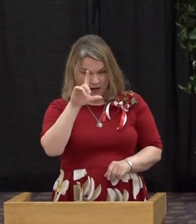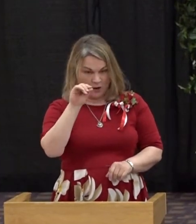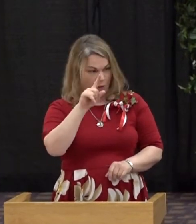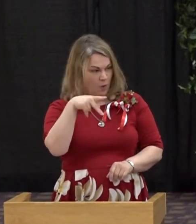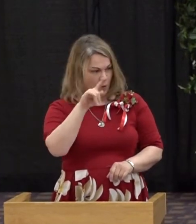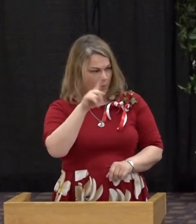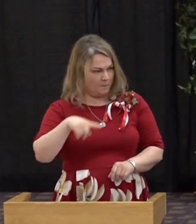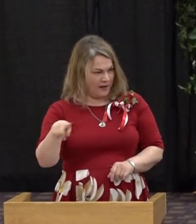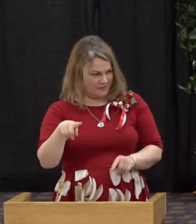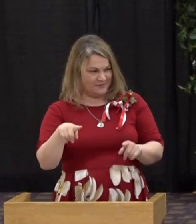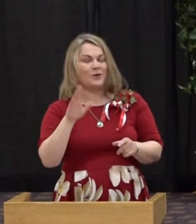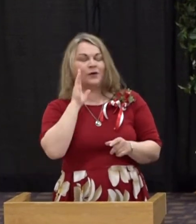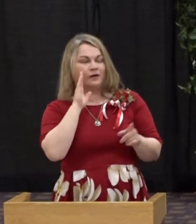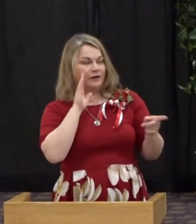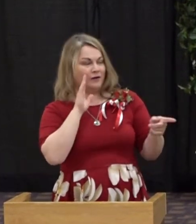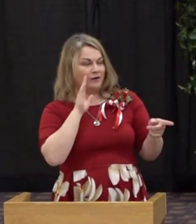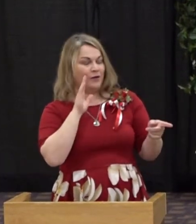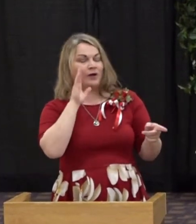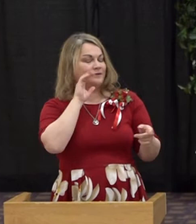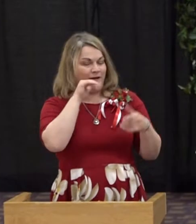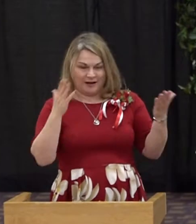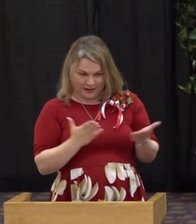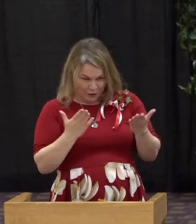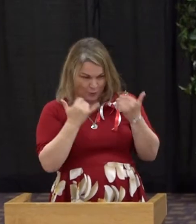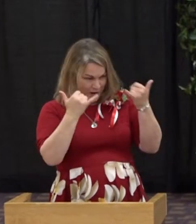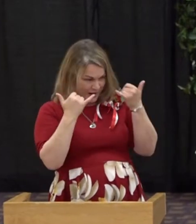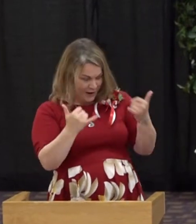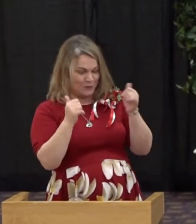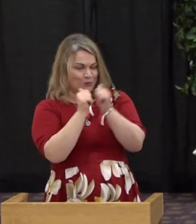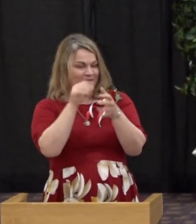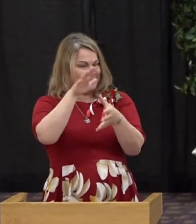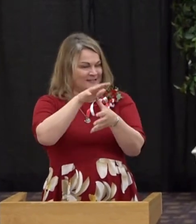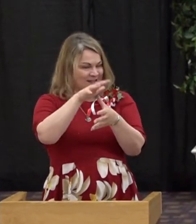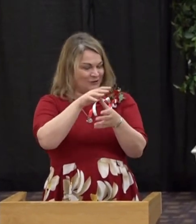Karen Turcsany-Lopez is not here today.